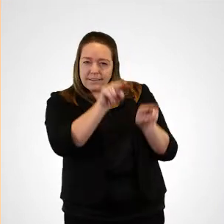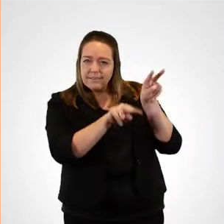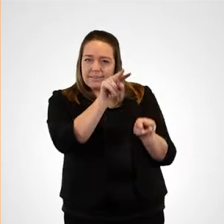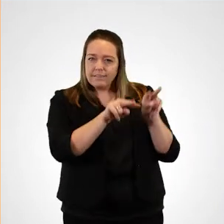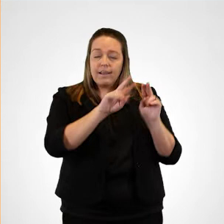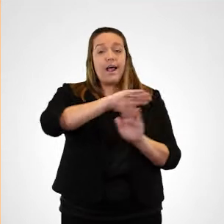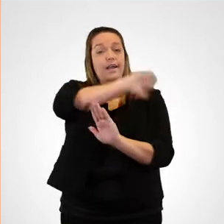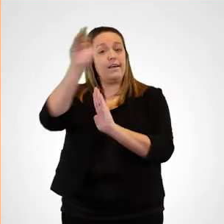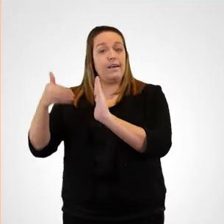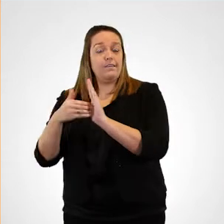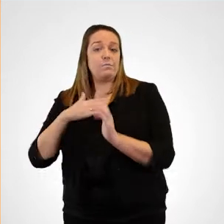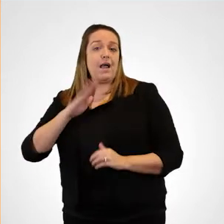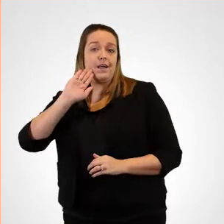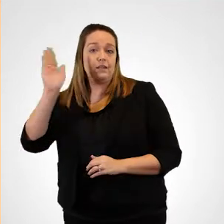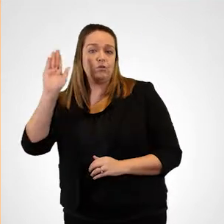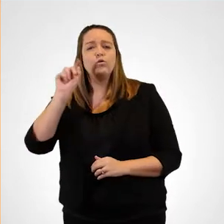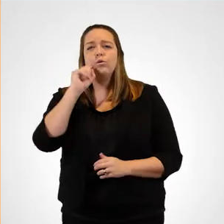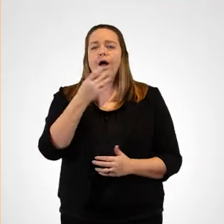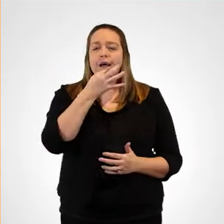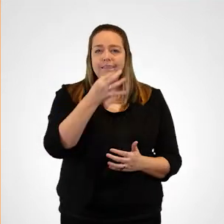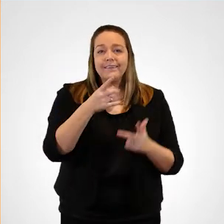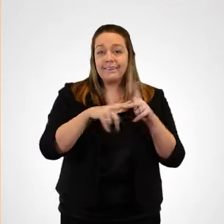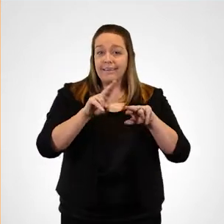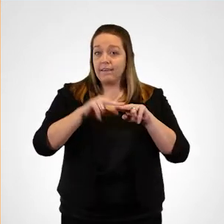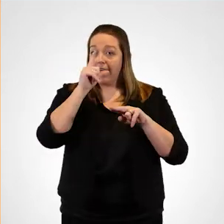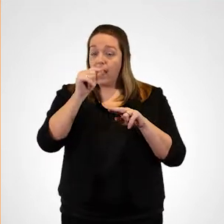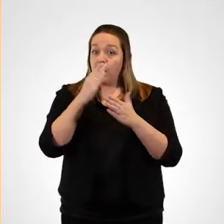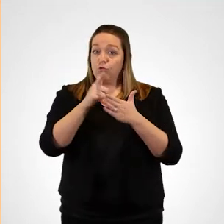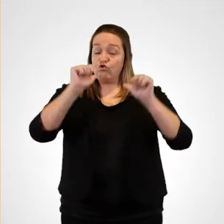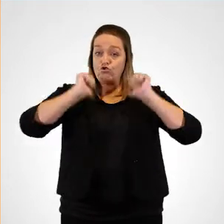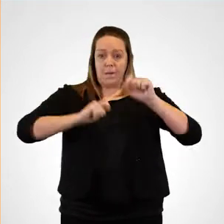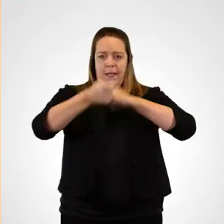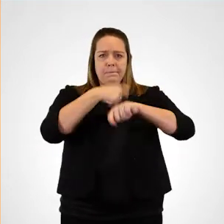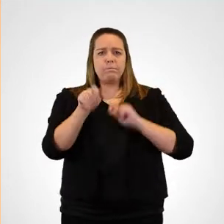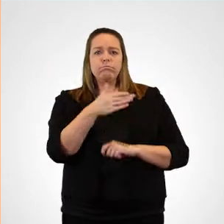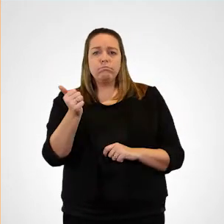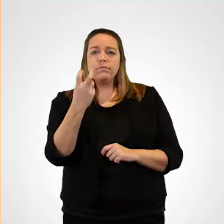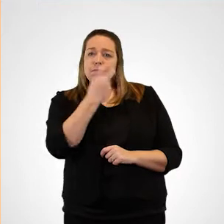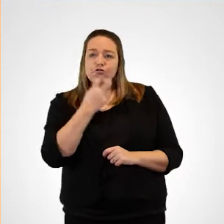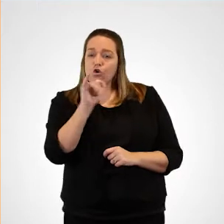I want to ask whether we can actually train speechreading skills. Now, here's a chance to show you